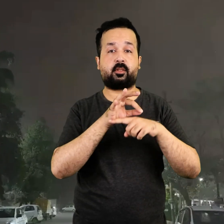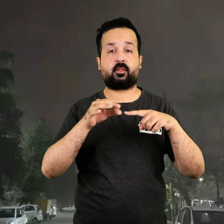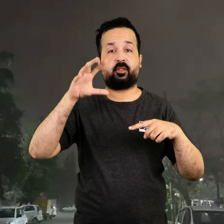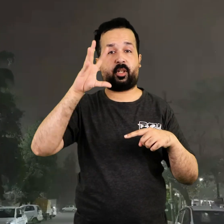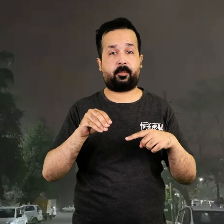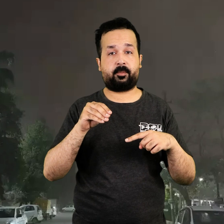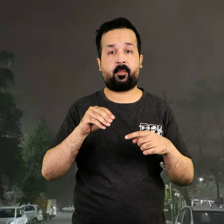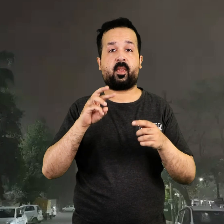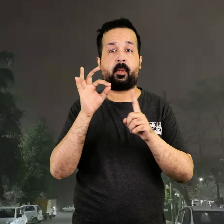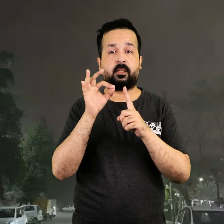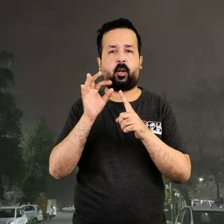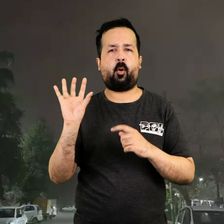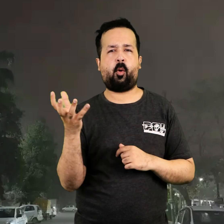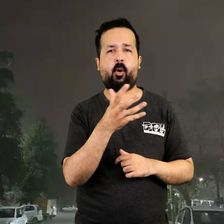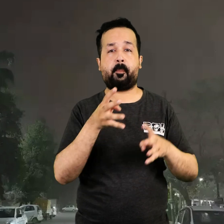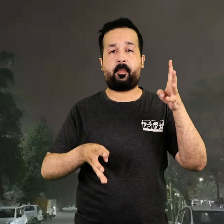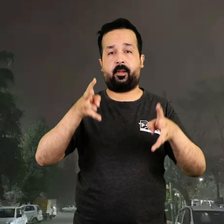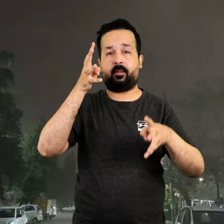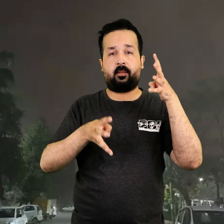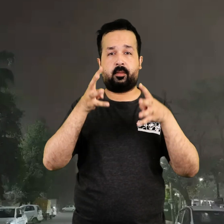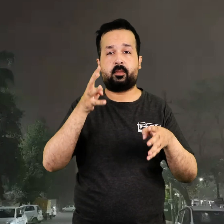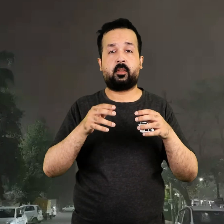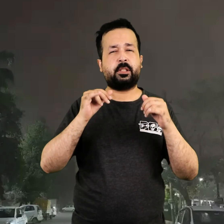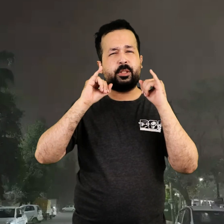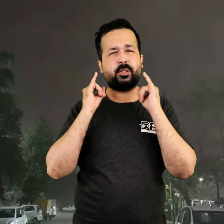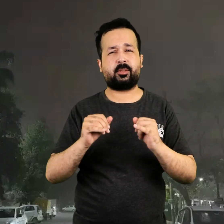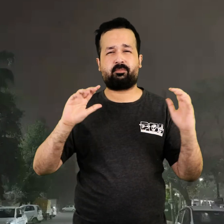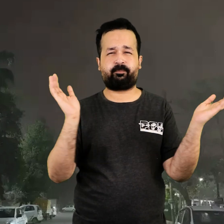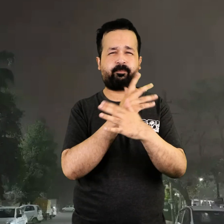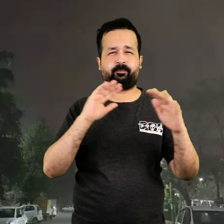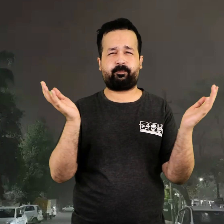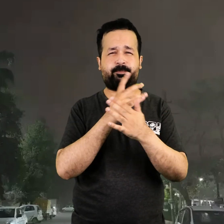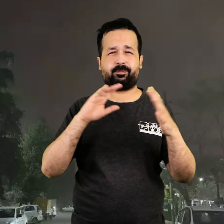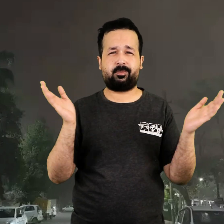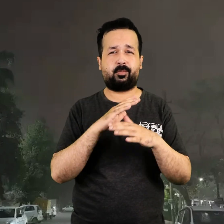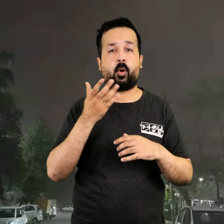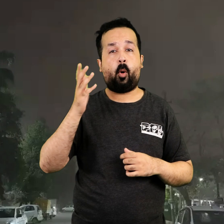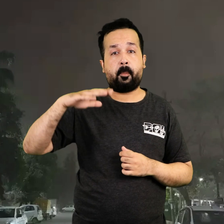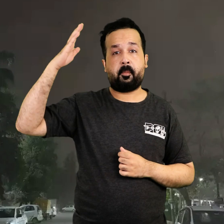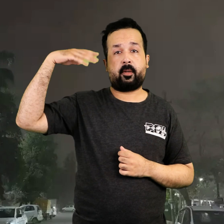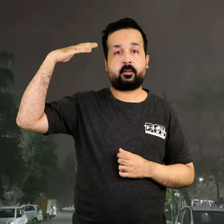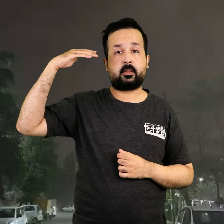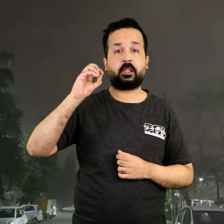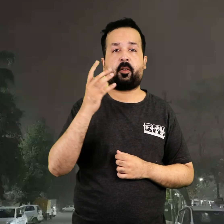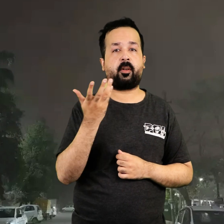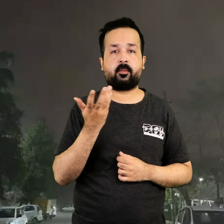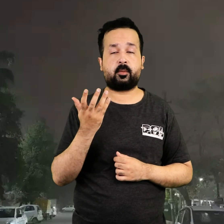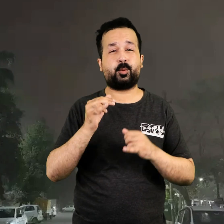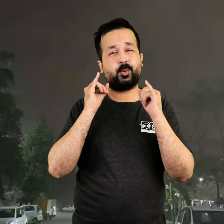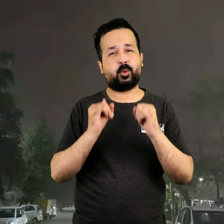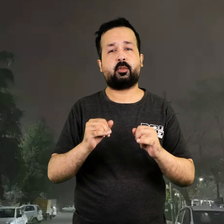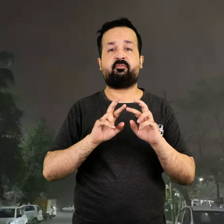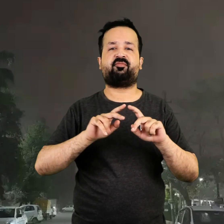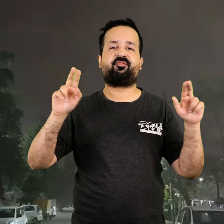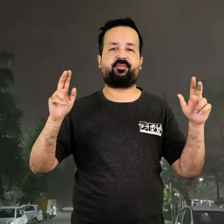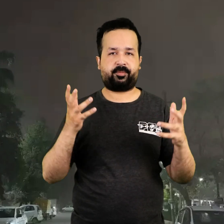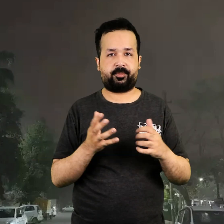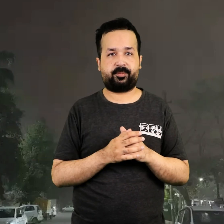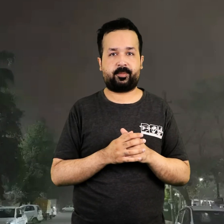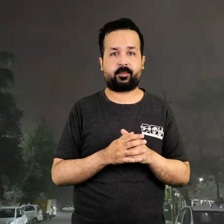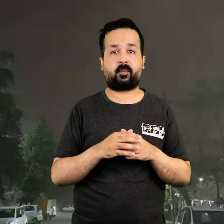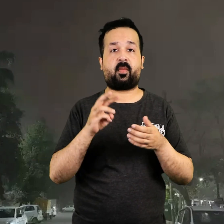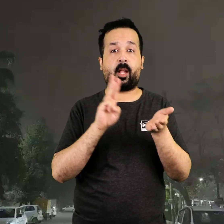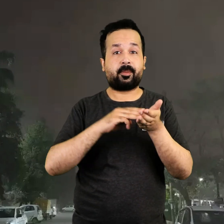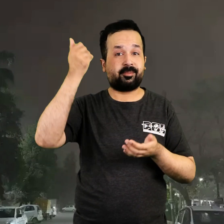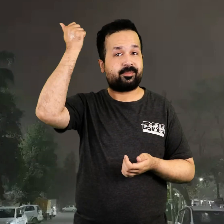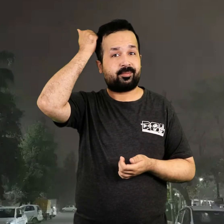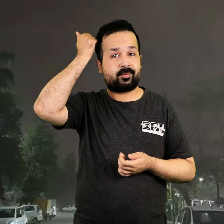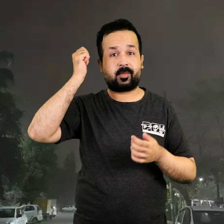Last night's strong winds and rain caused widespread devastation across Pakistan.